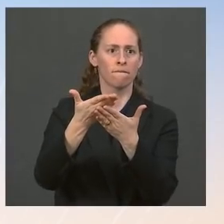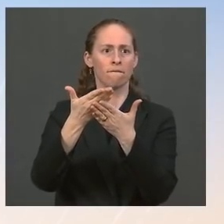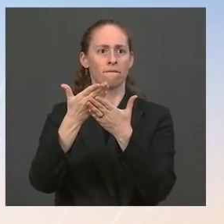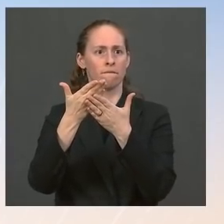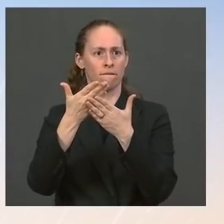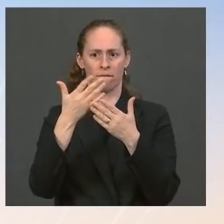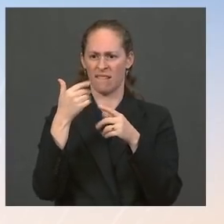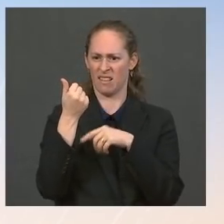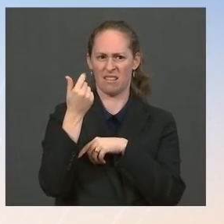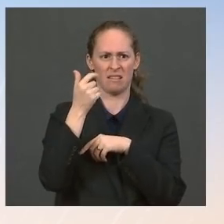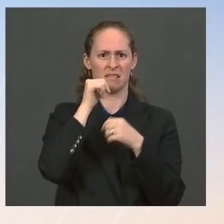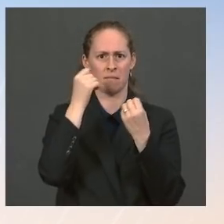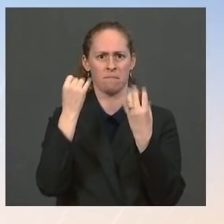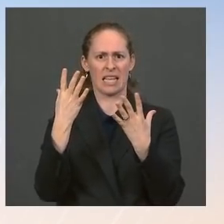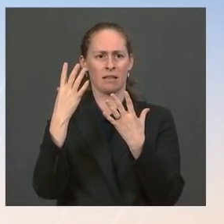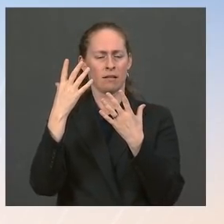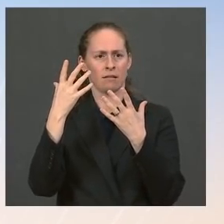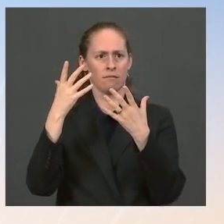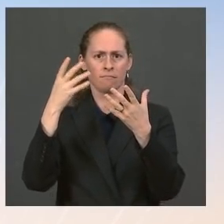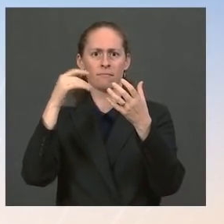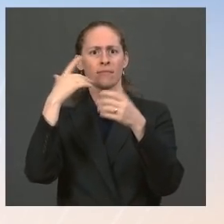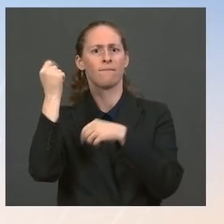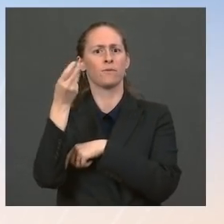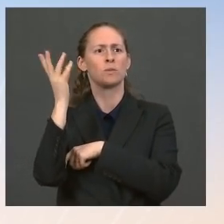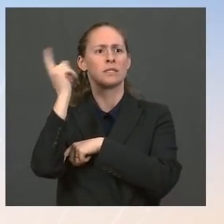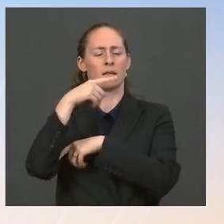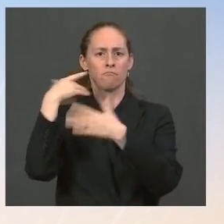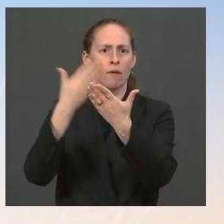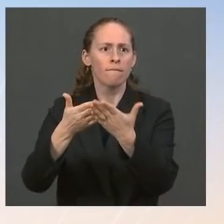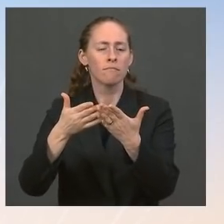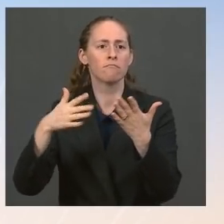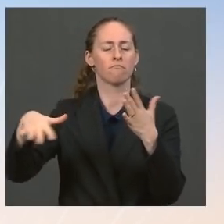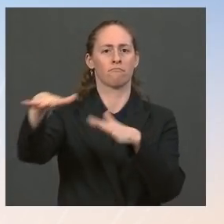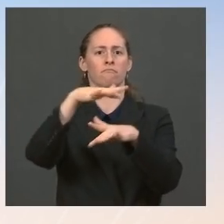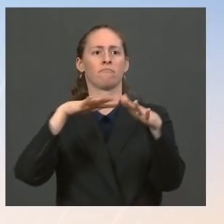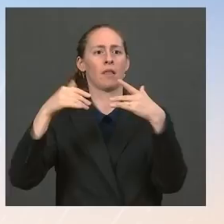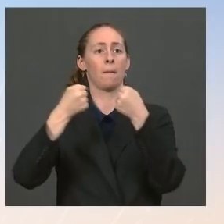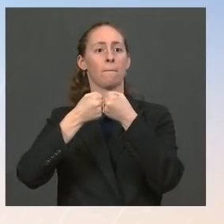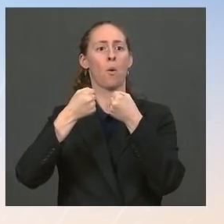We responded with a surge of resources to address the humanitarian needs of the individuals,